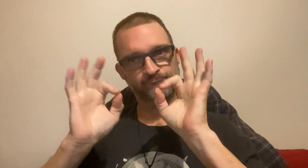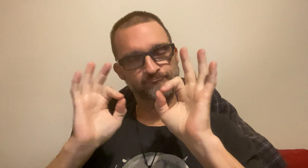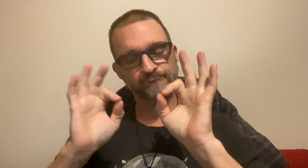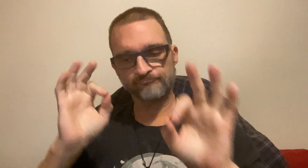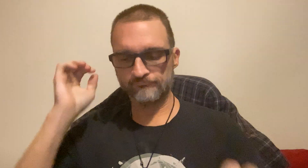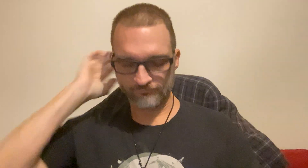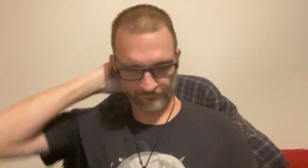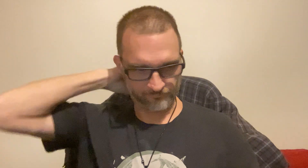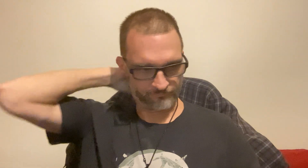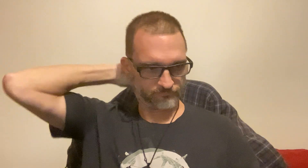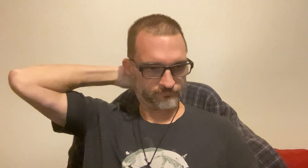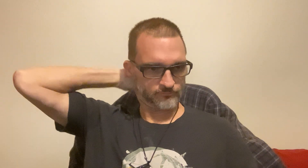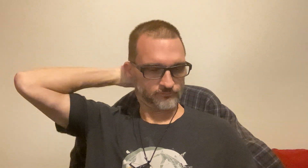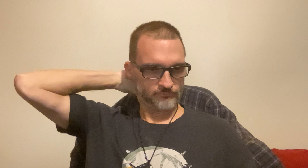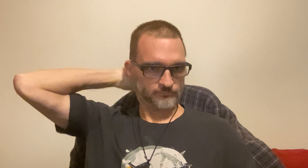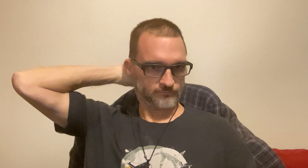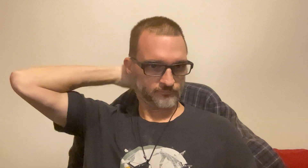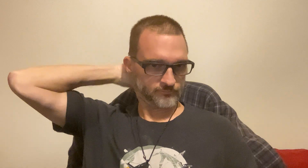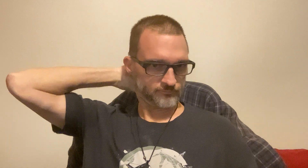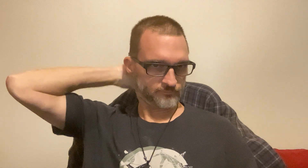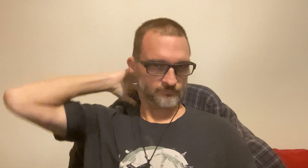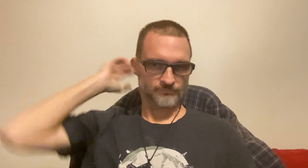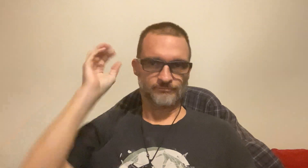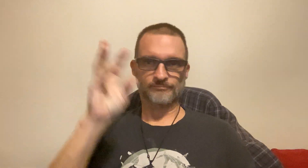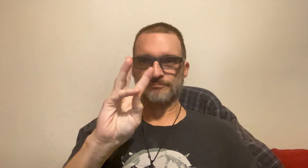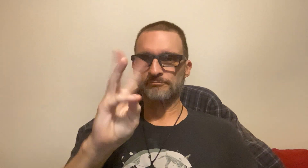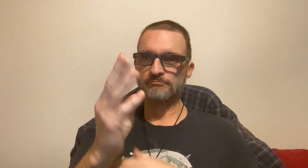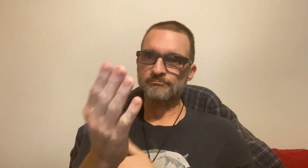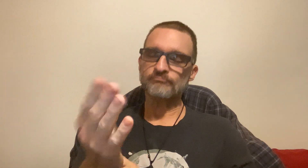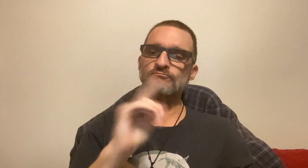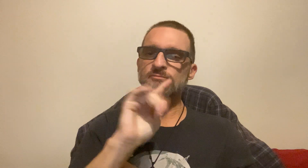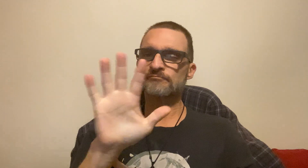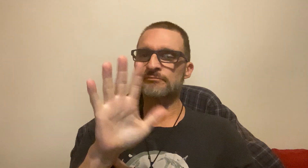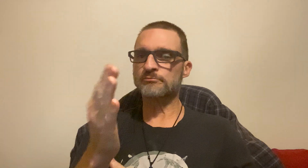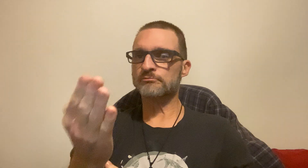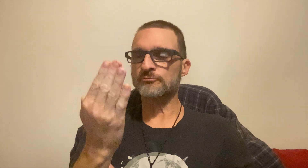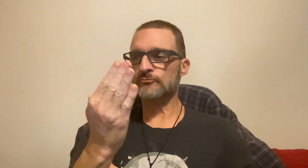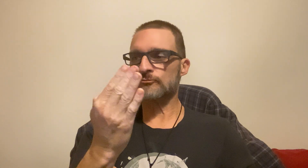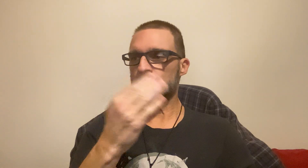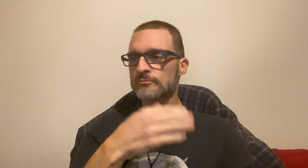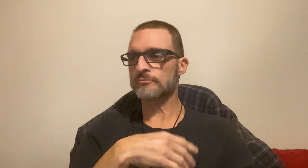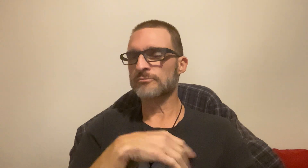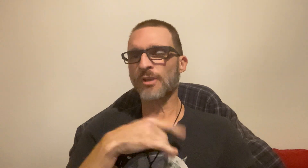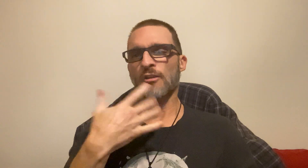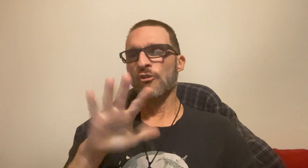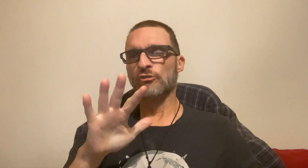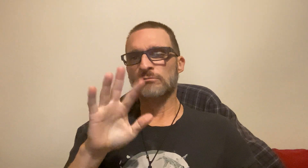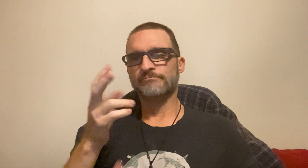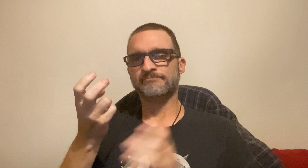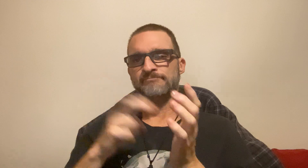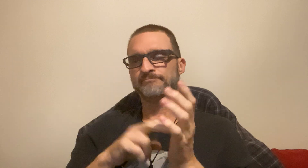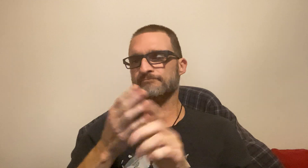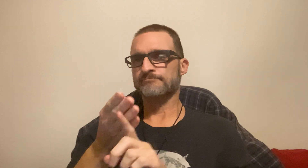*Perfect* From 6 am.. really 5 in the morning, I was already